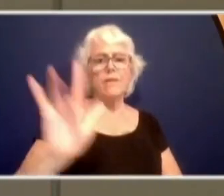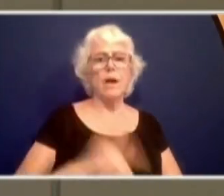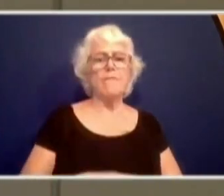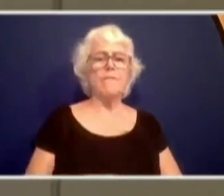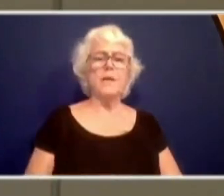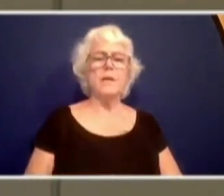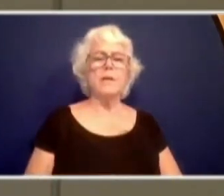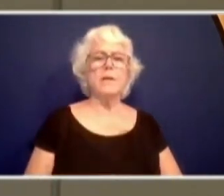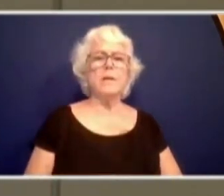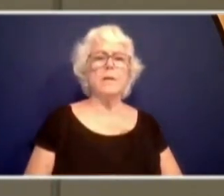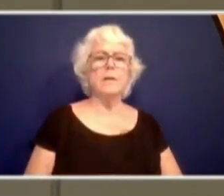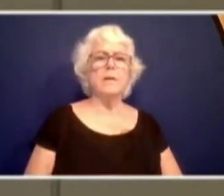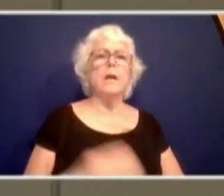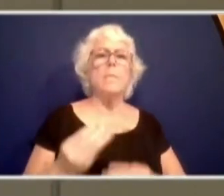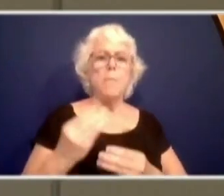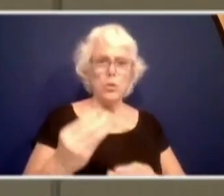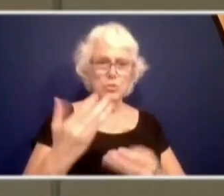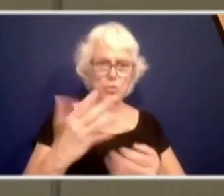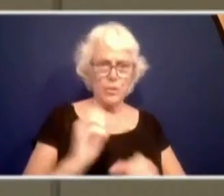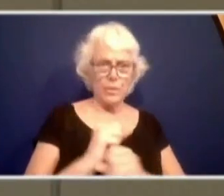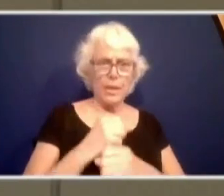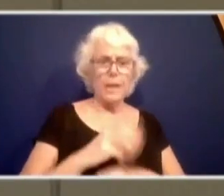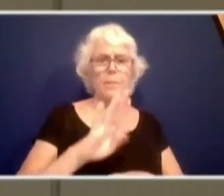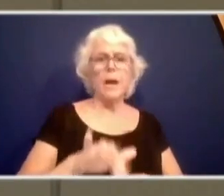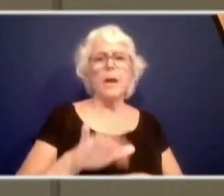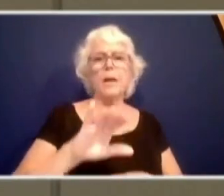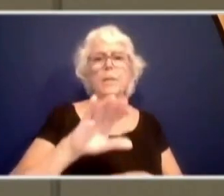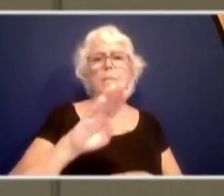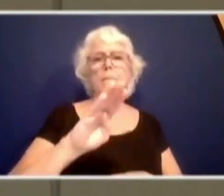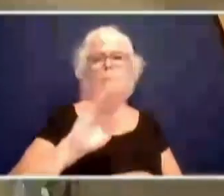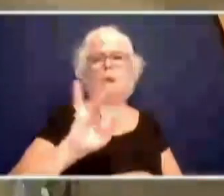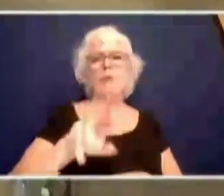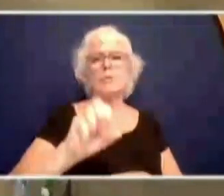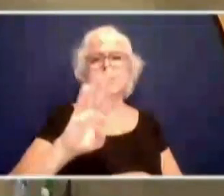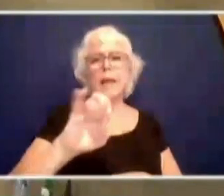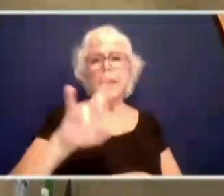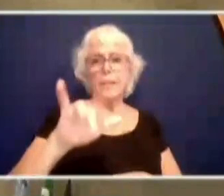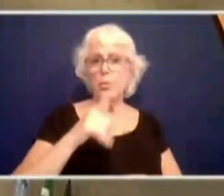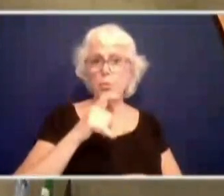Uh, the motion's been made by Brus Bailey. Is there a second? Are we not allowed to -- ask questions?